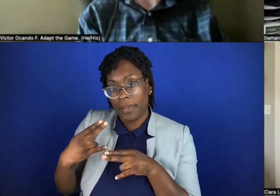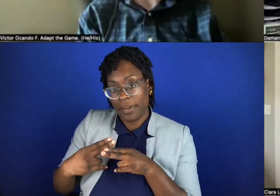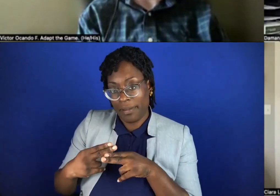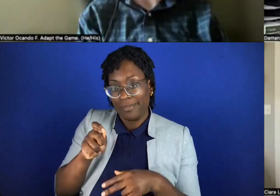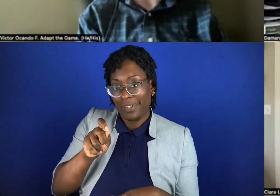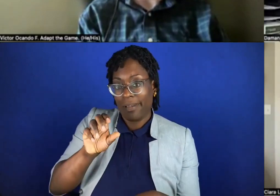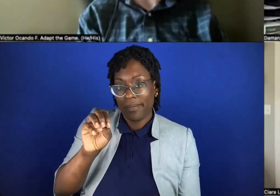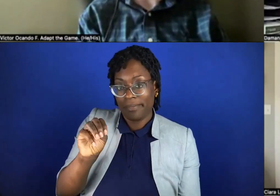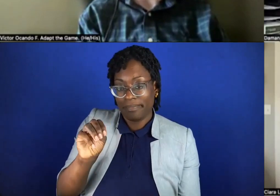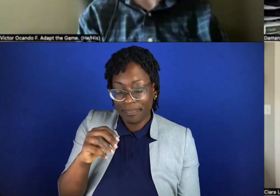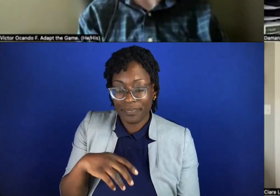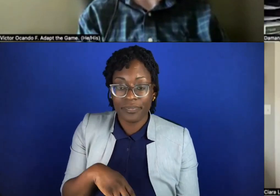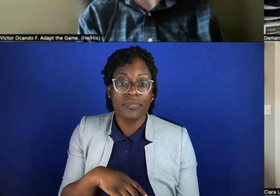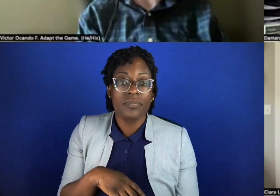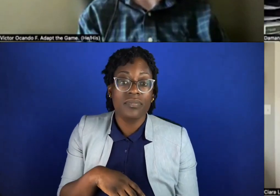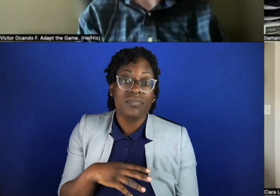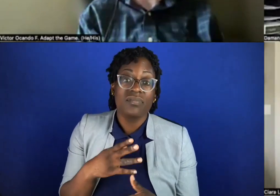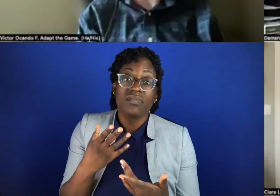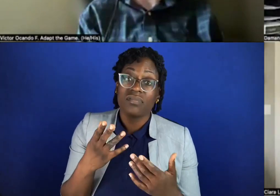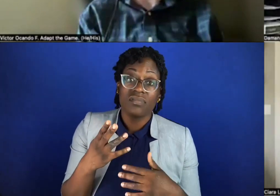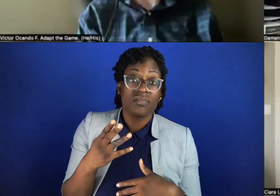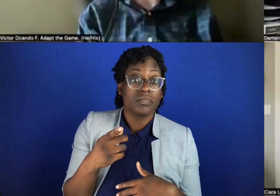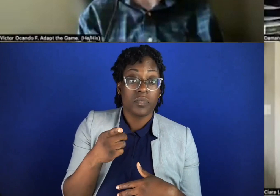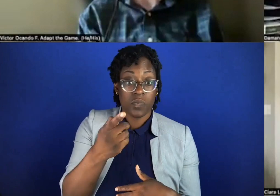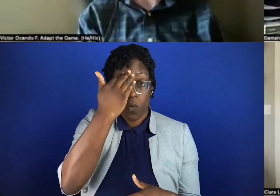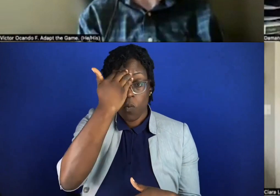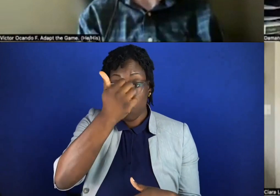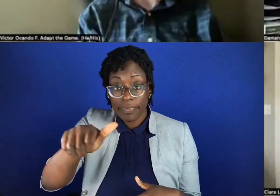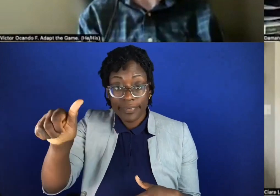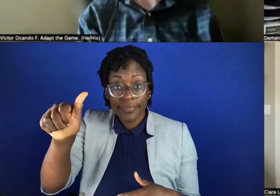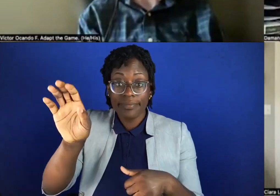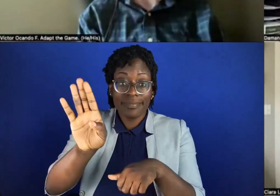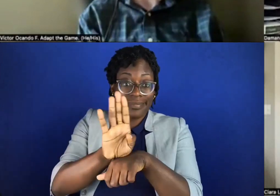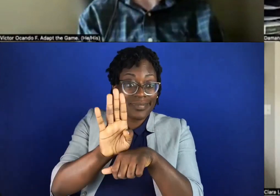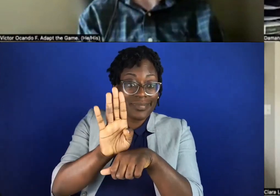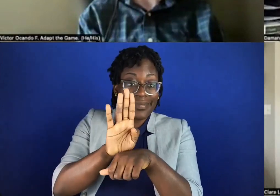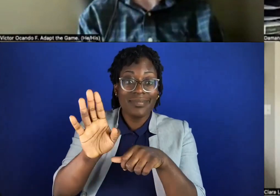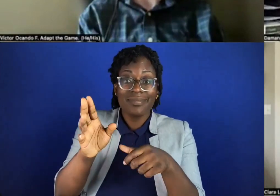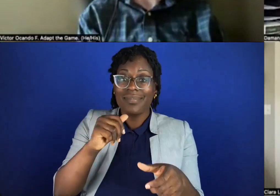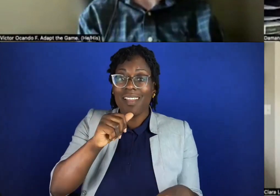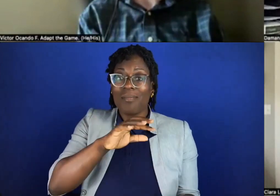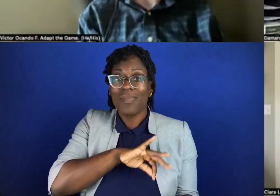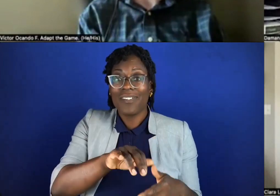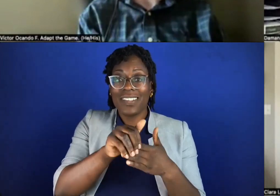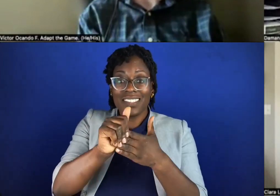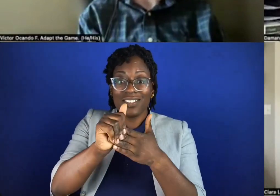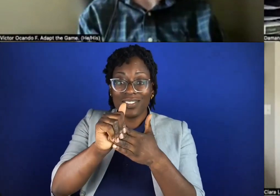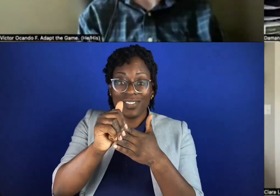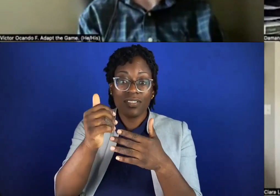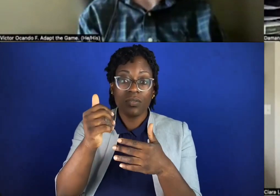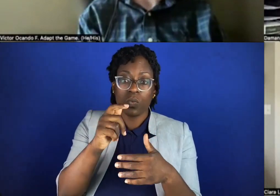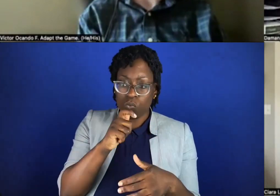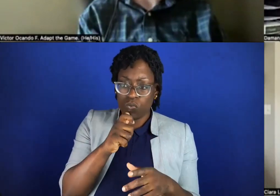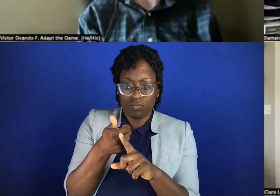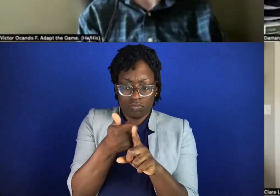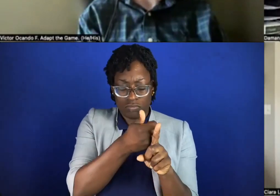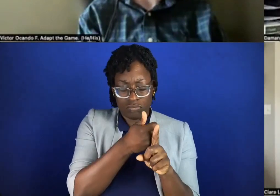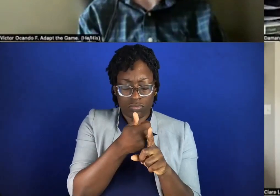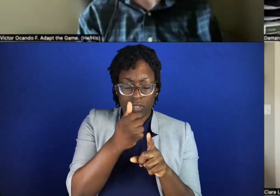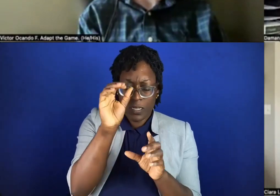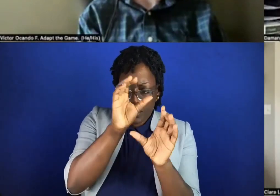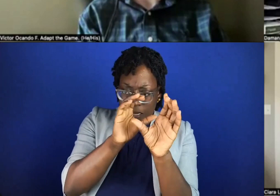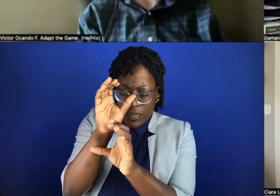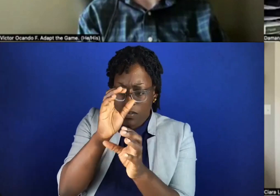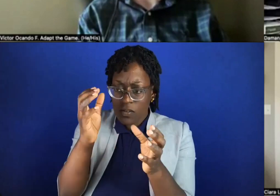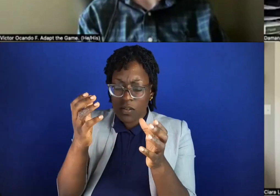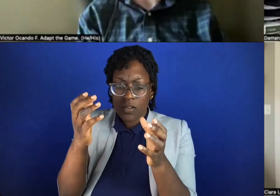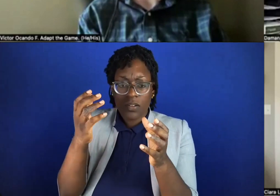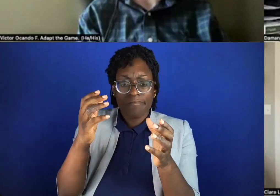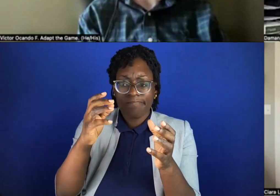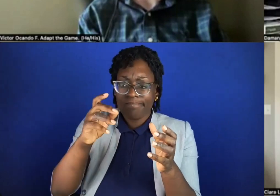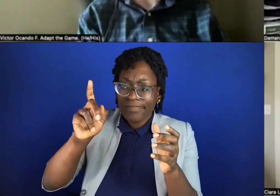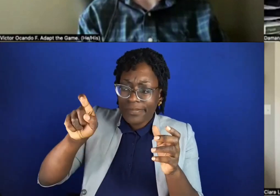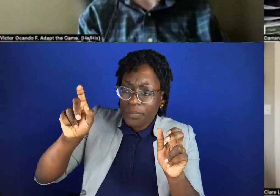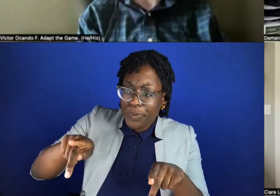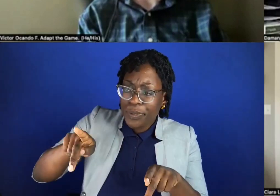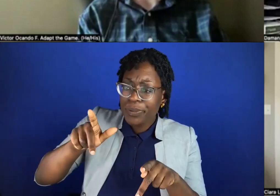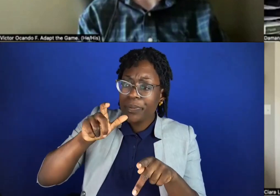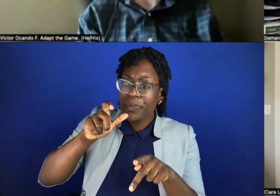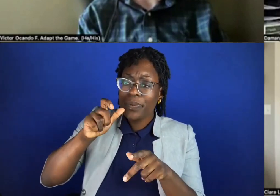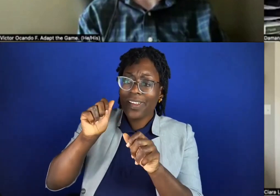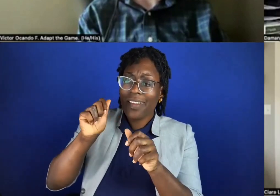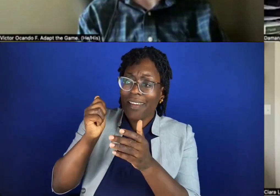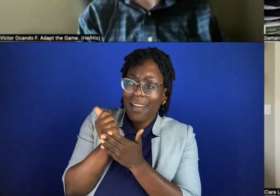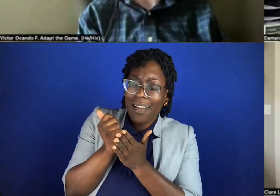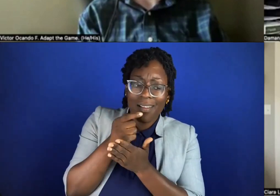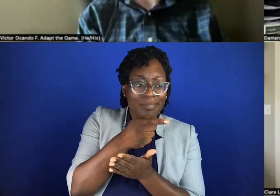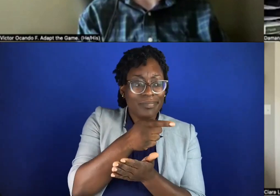of any business or nonprofit leaders that are looking to make what they offer more accessible,